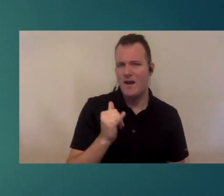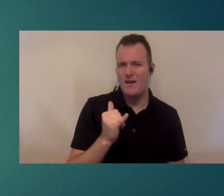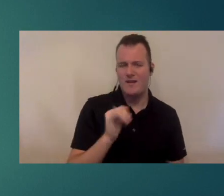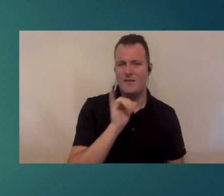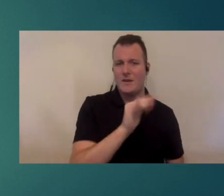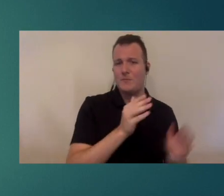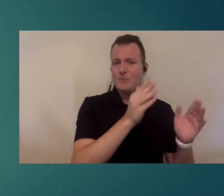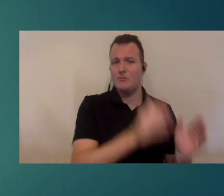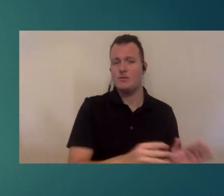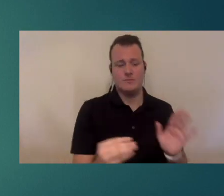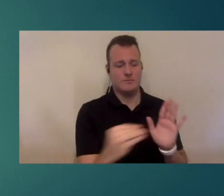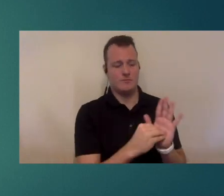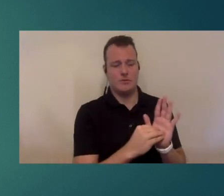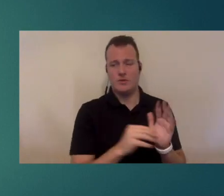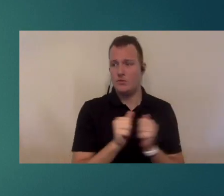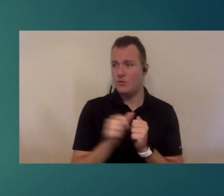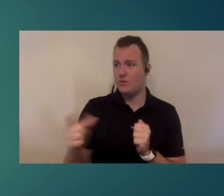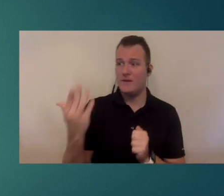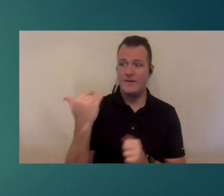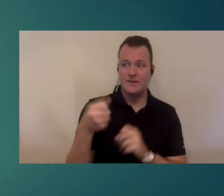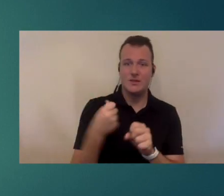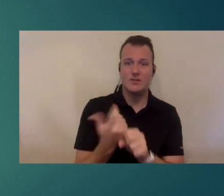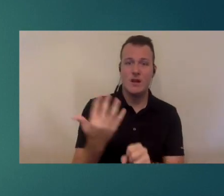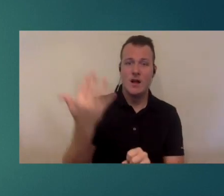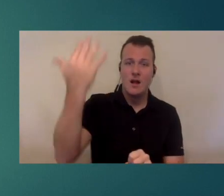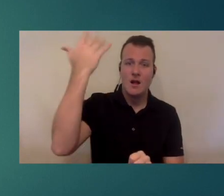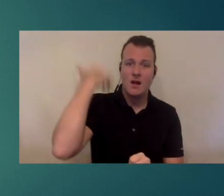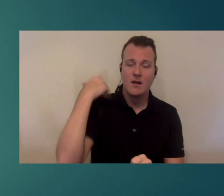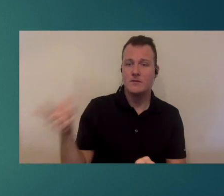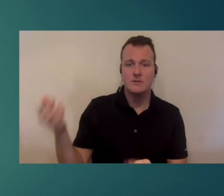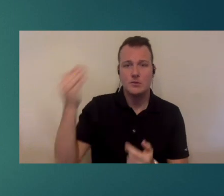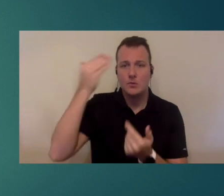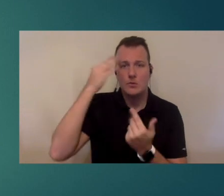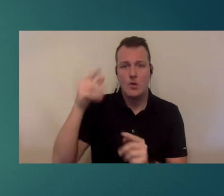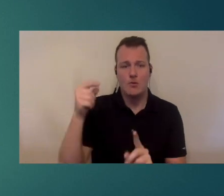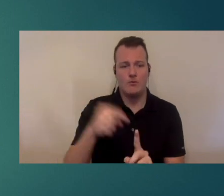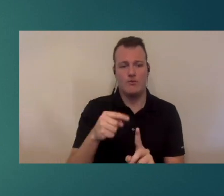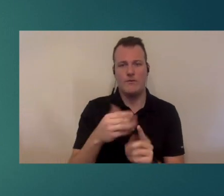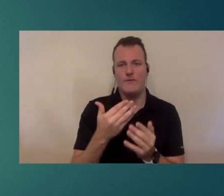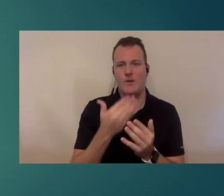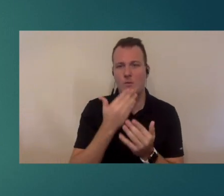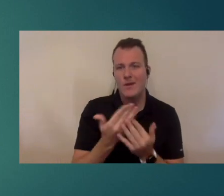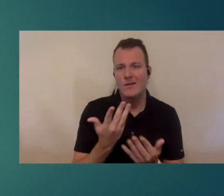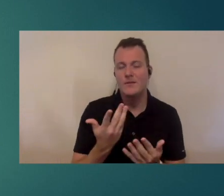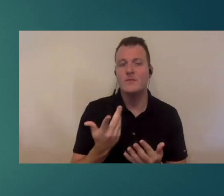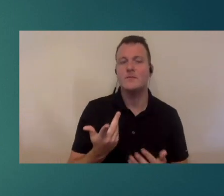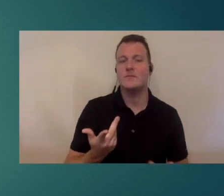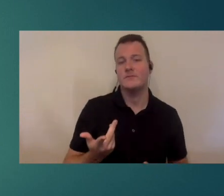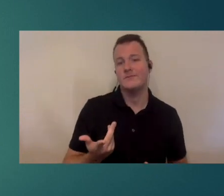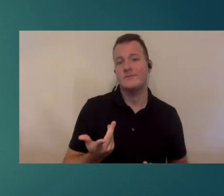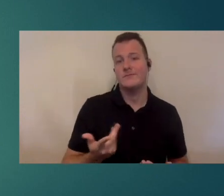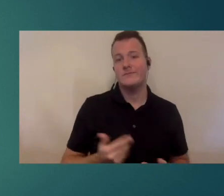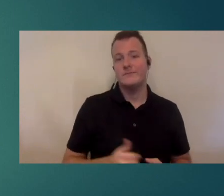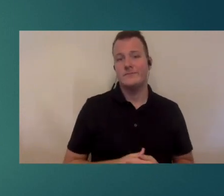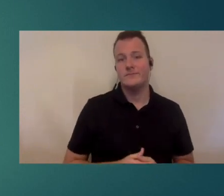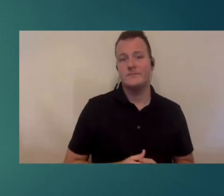this applicant putting someone that she worked with that long ago that didn't even know her that well what does that tell me about where she's been more